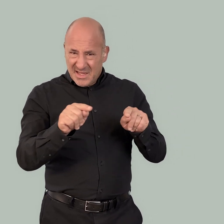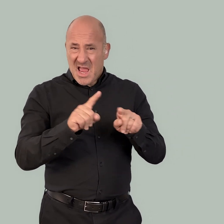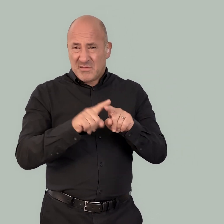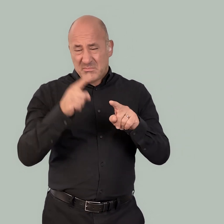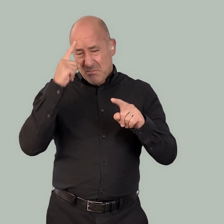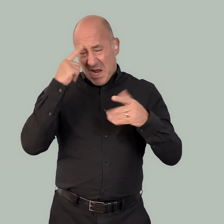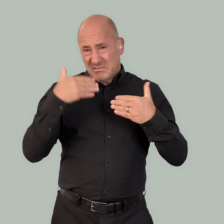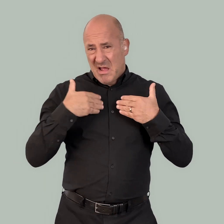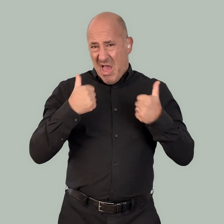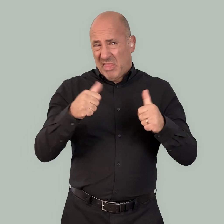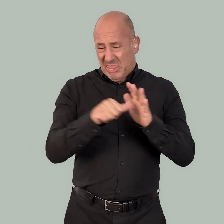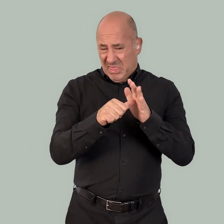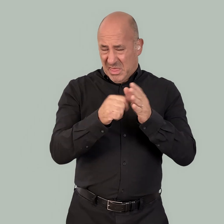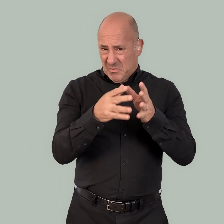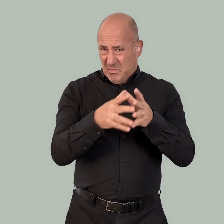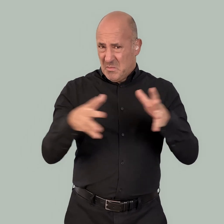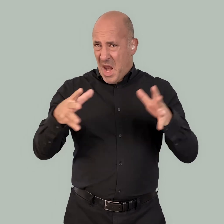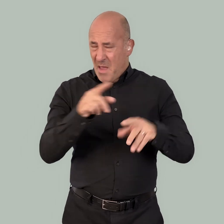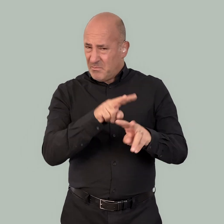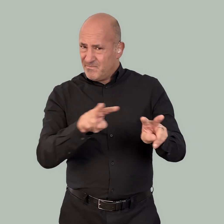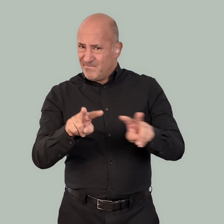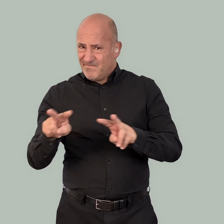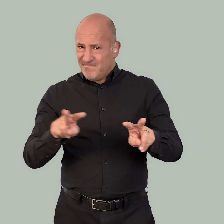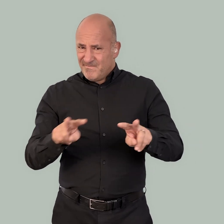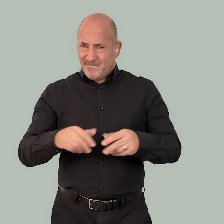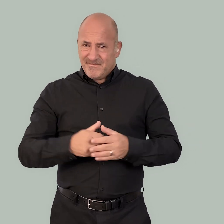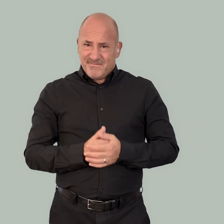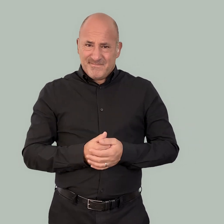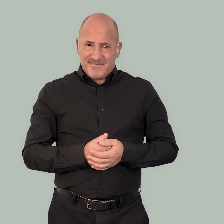among young people and a rise in mental health conditions.